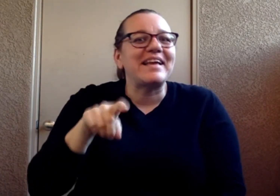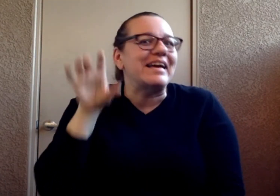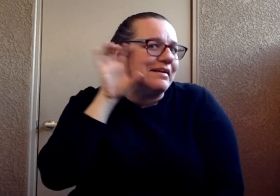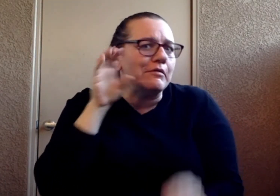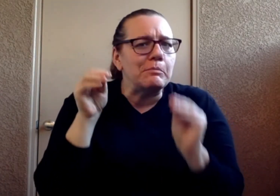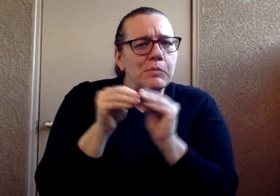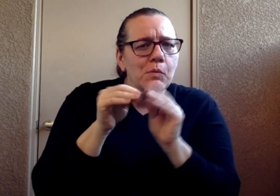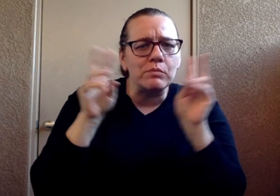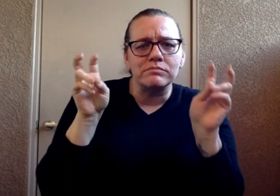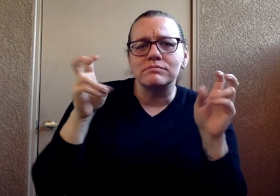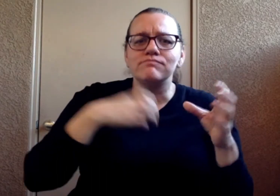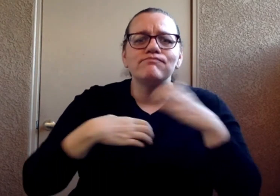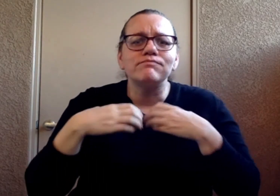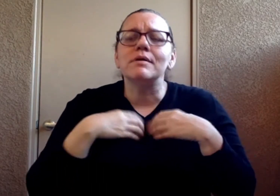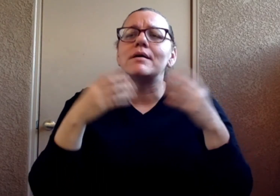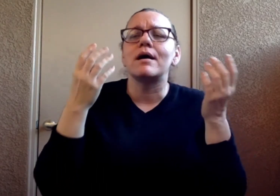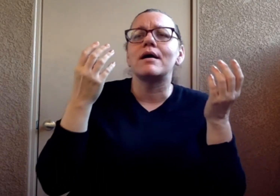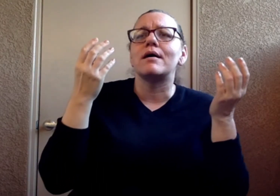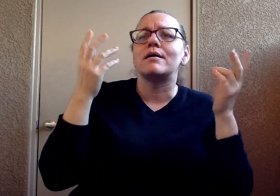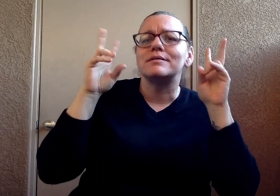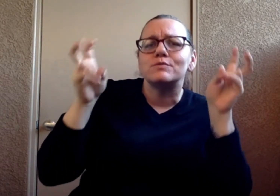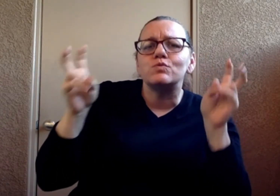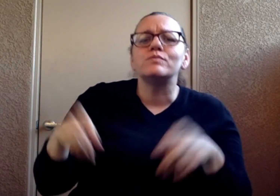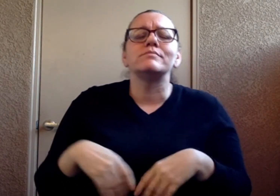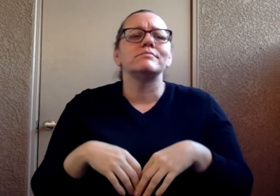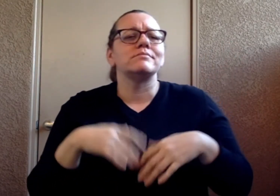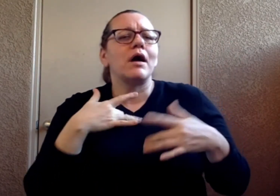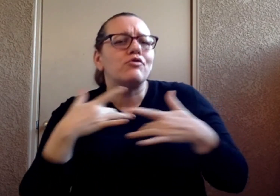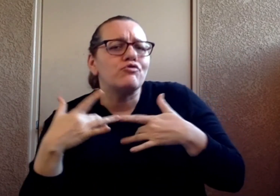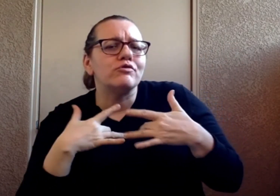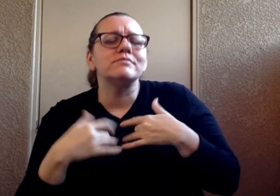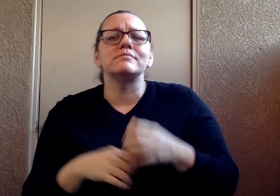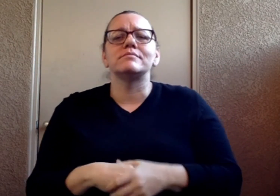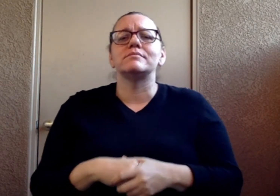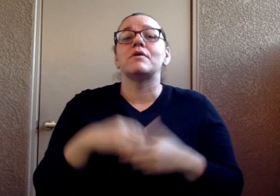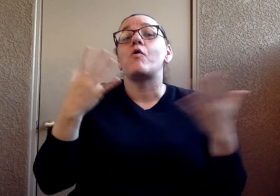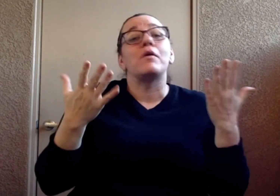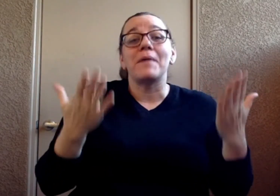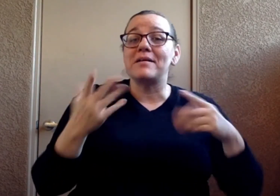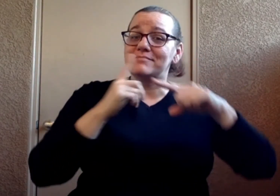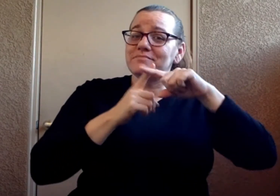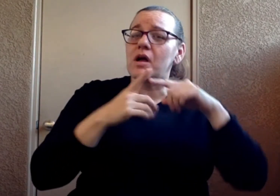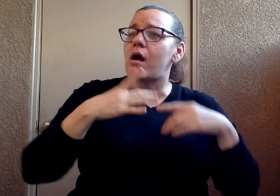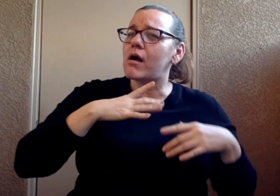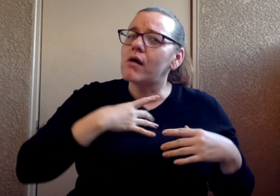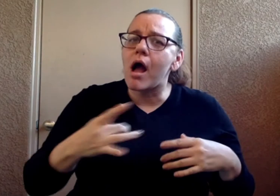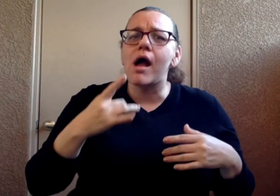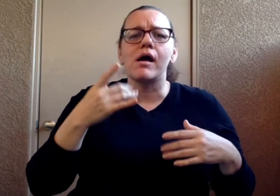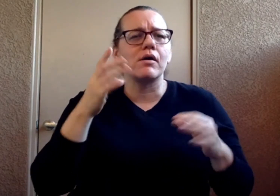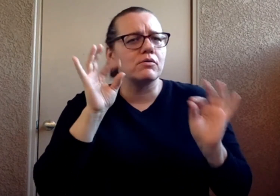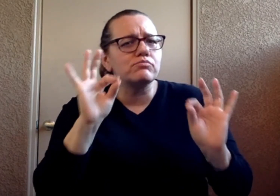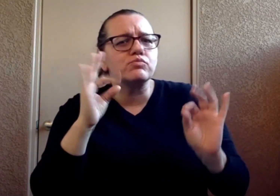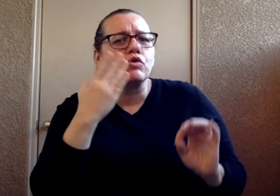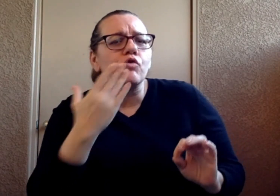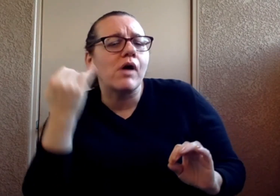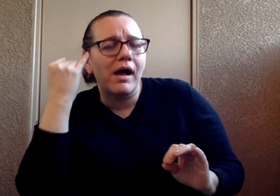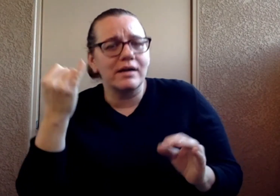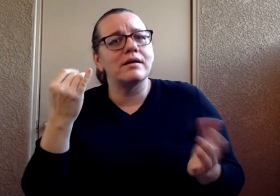We want to listen more to your concerns, complaints, issues, positive thoughts -